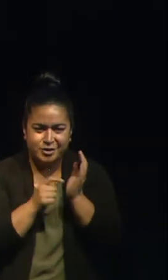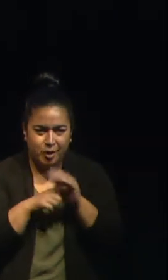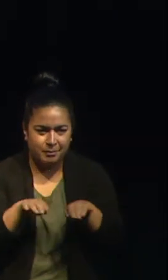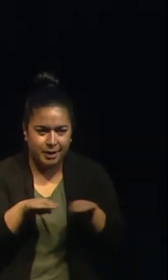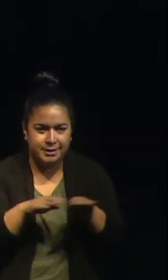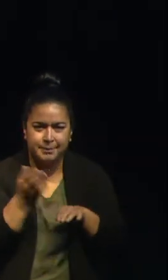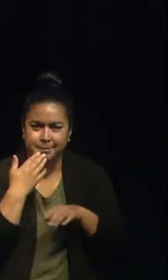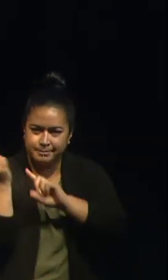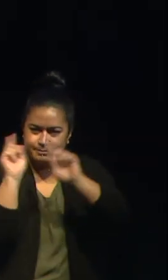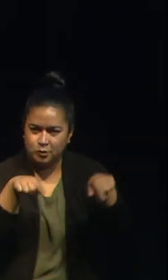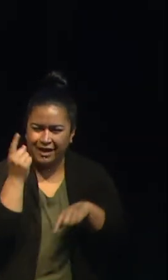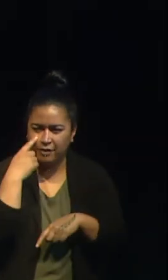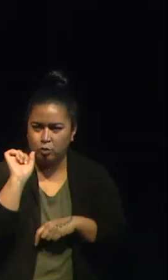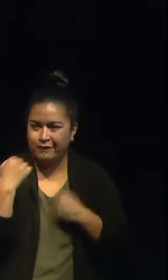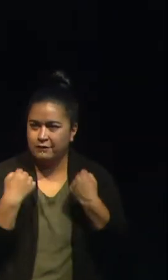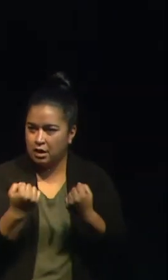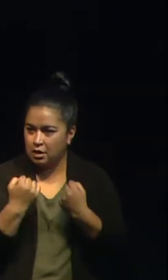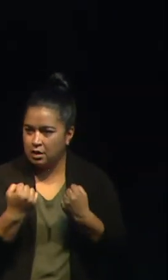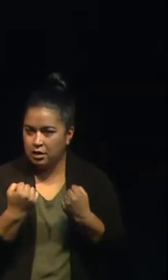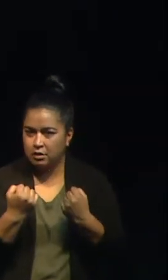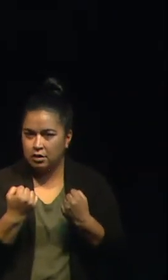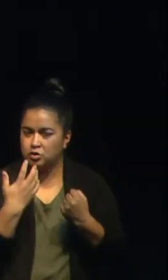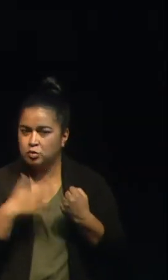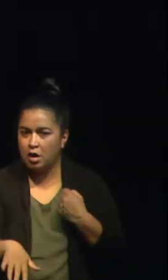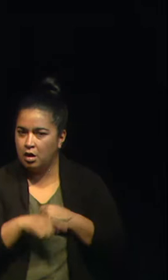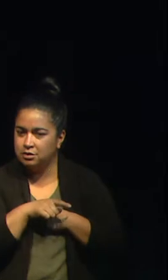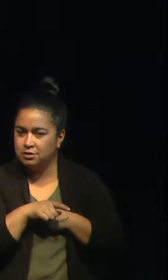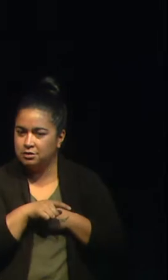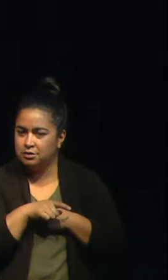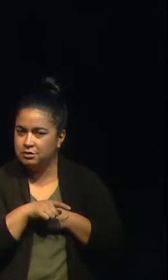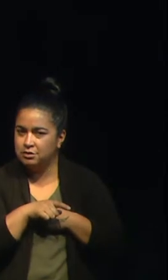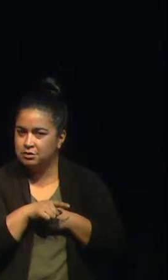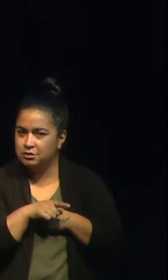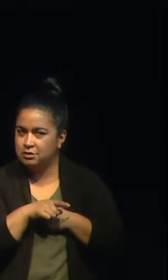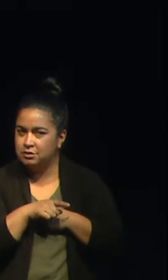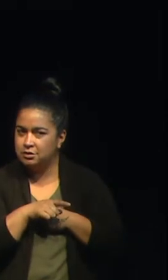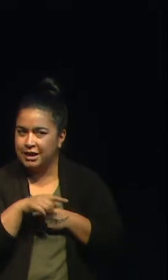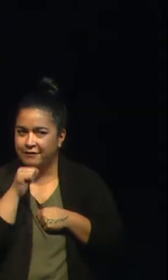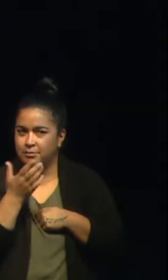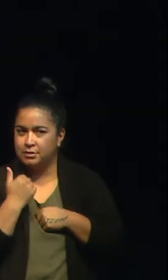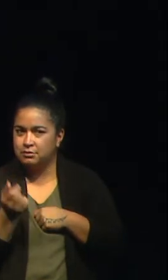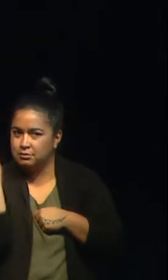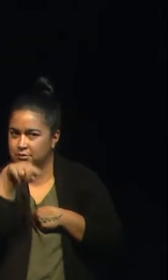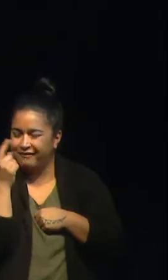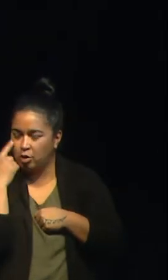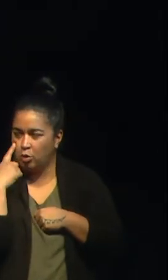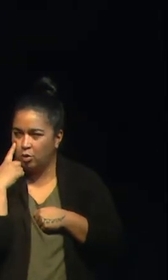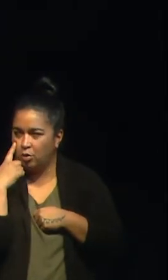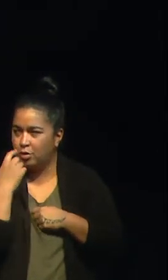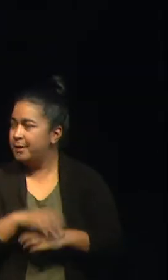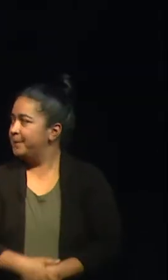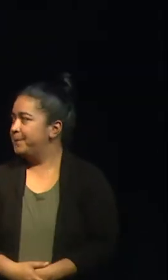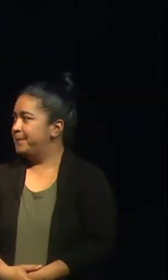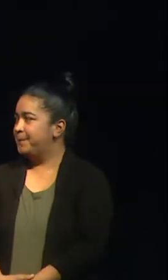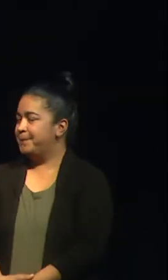to your vehicle. It's overheating. So if you could just look to that. .